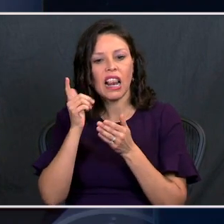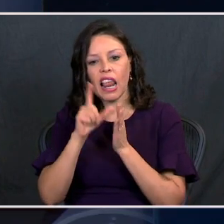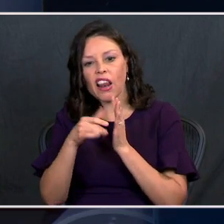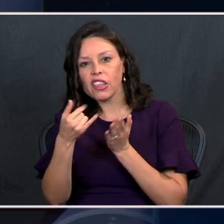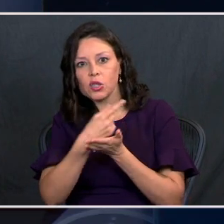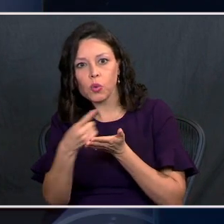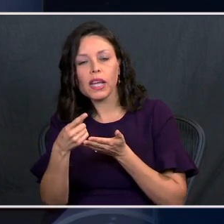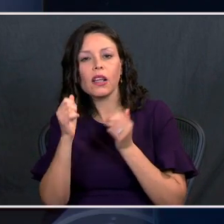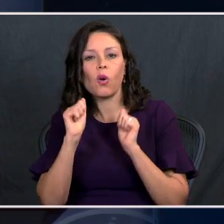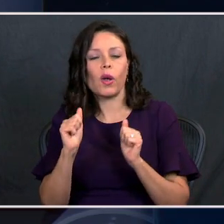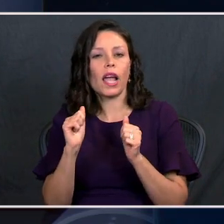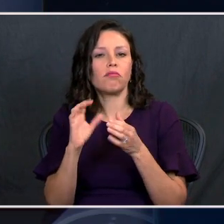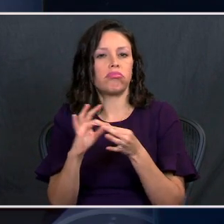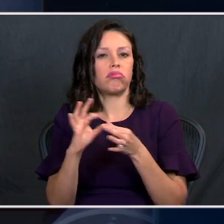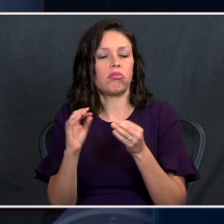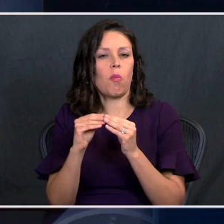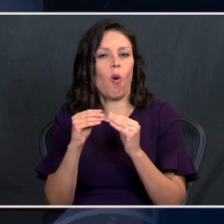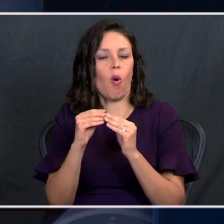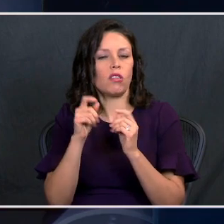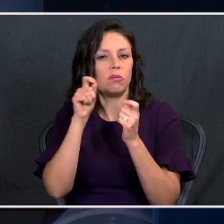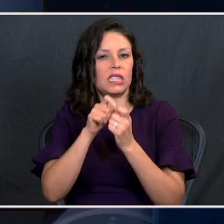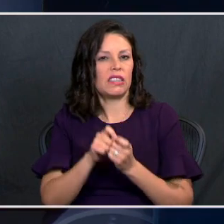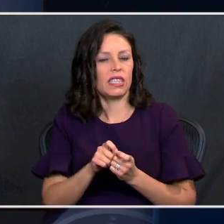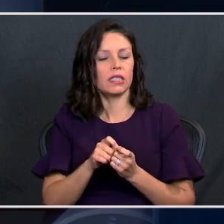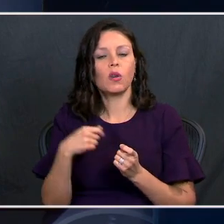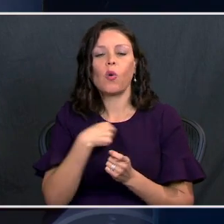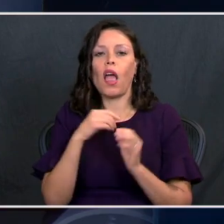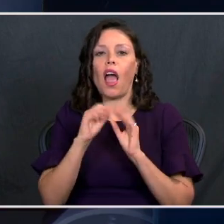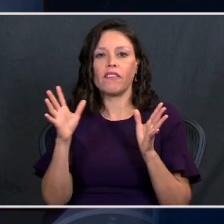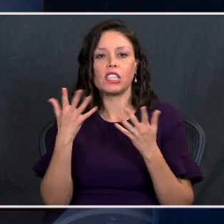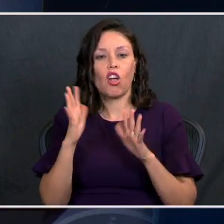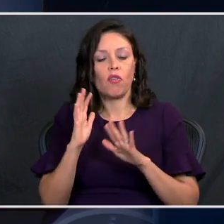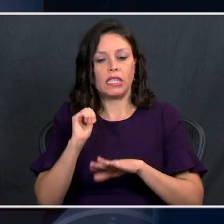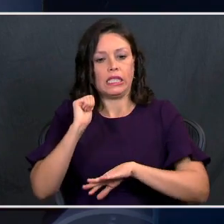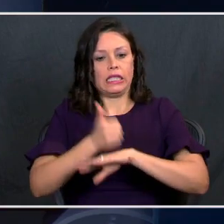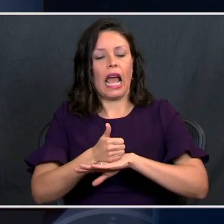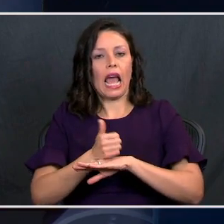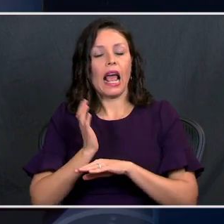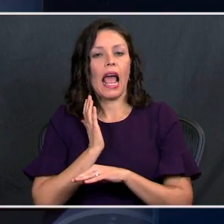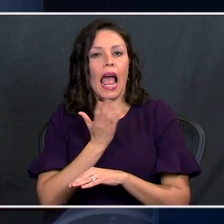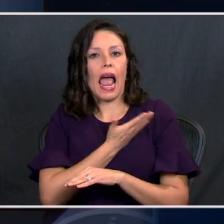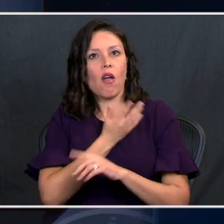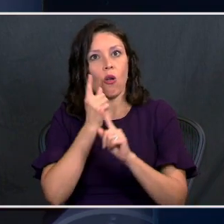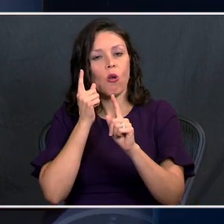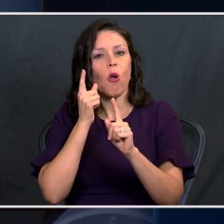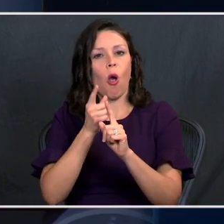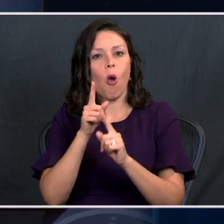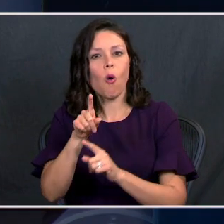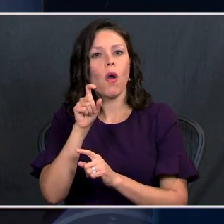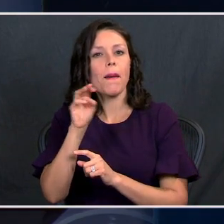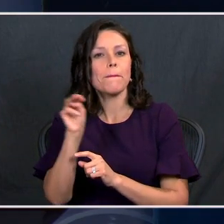will be able to speak to more specifically. We obviously have set out our bold goal of 100 million vaccine –-